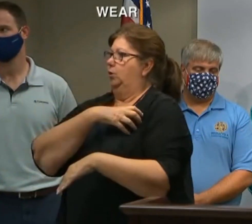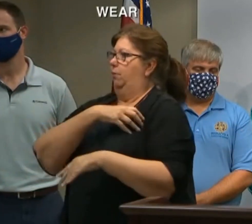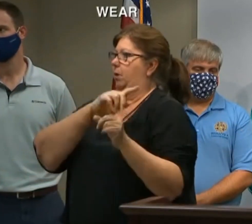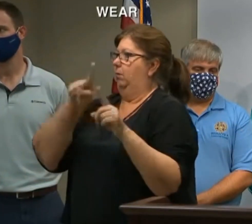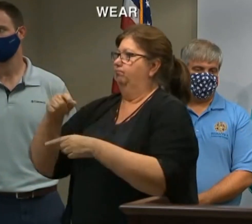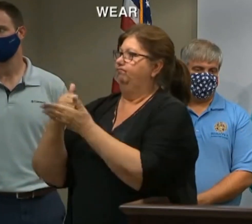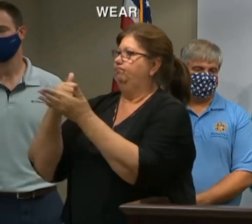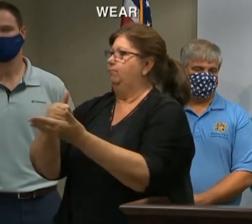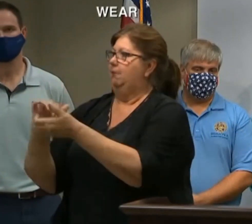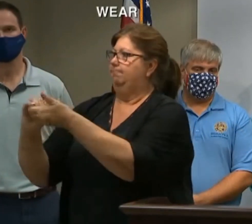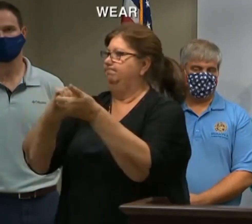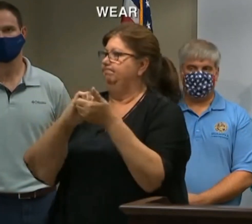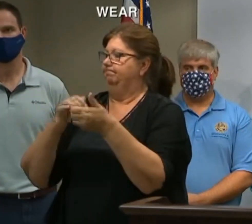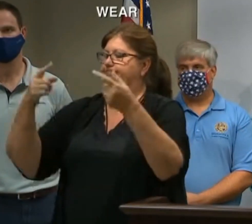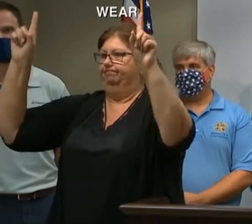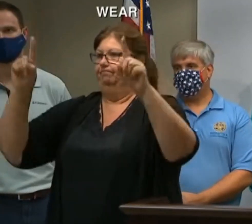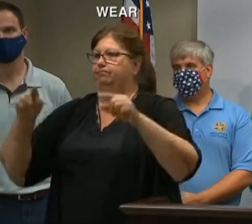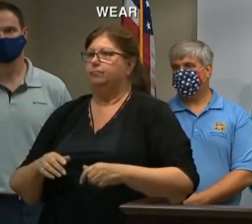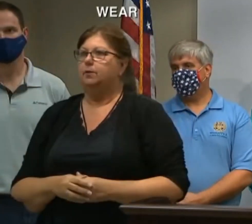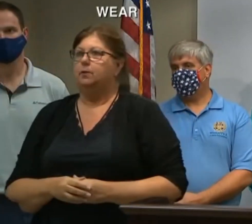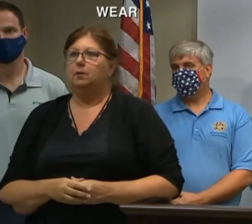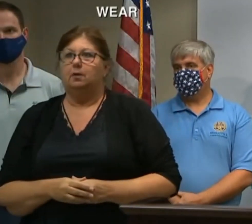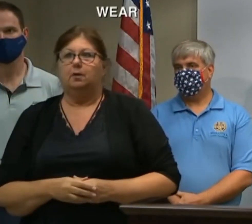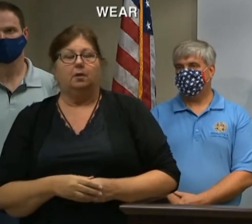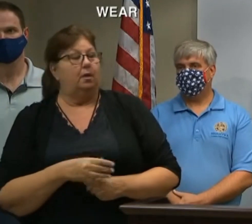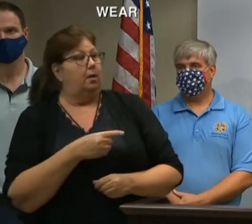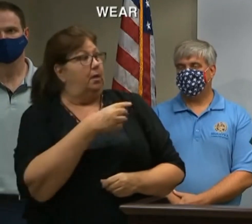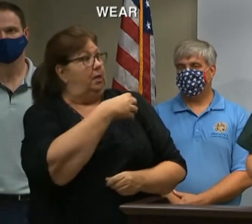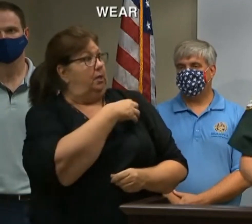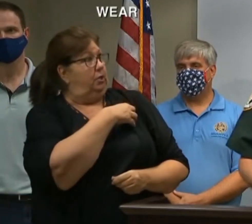thank you sheriff since you're there like have you been able to access like